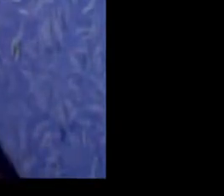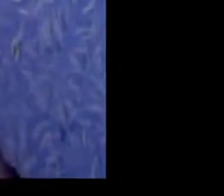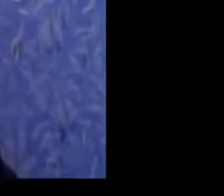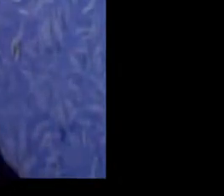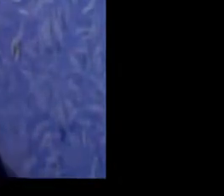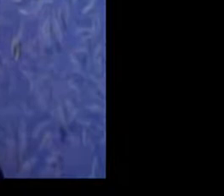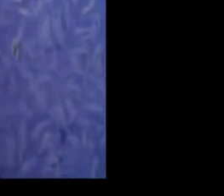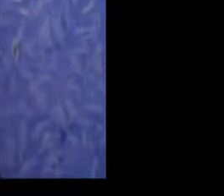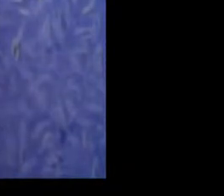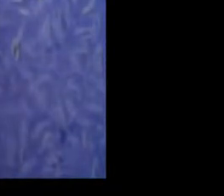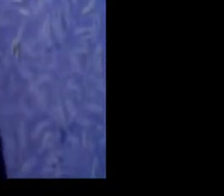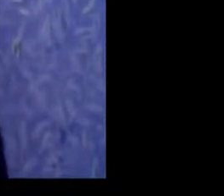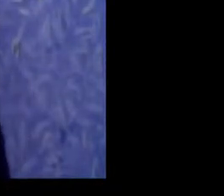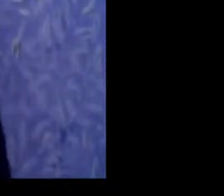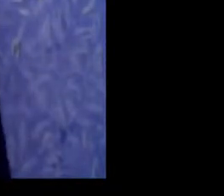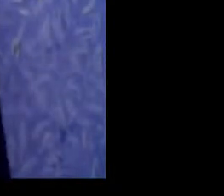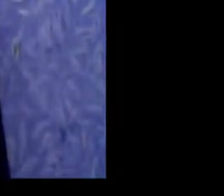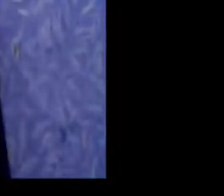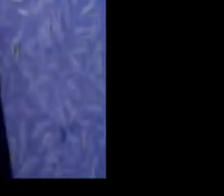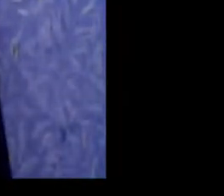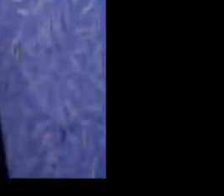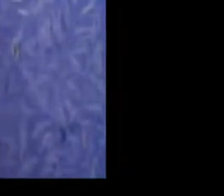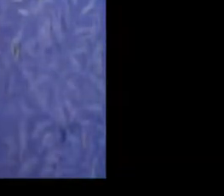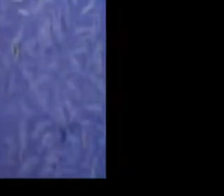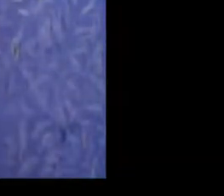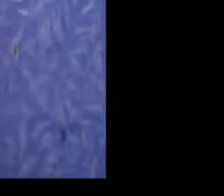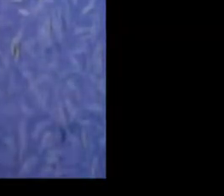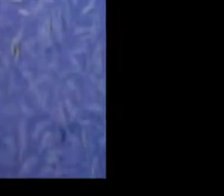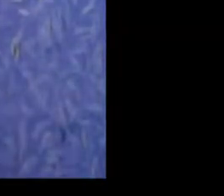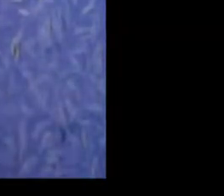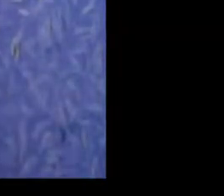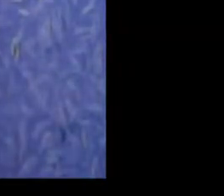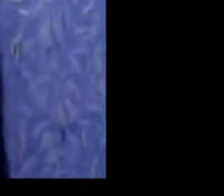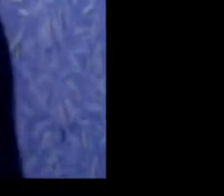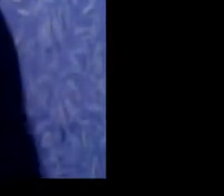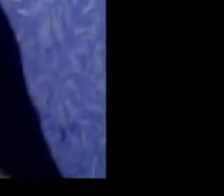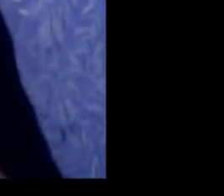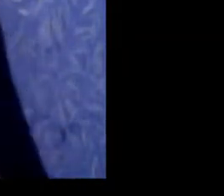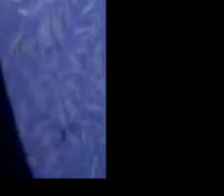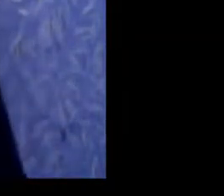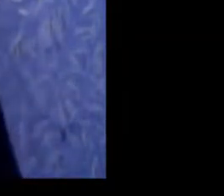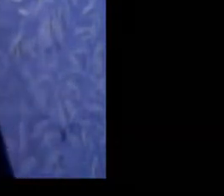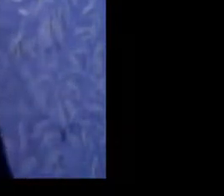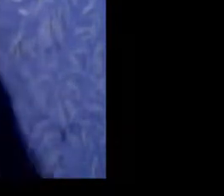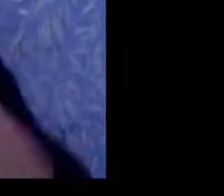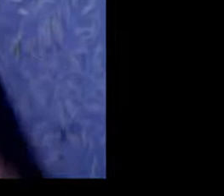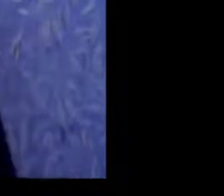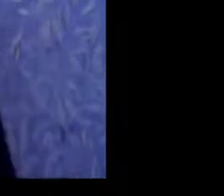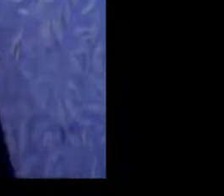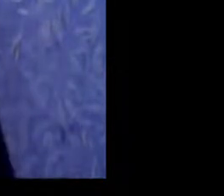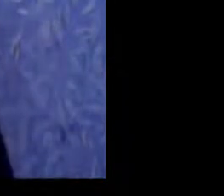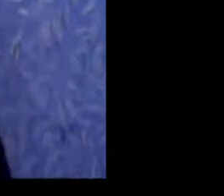In addition, I am also translating Nepalese songs into NSL to help quarantined deaf people get some entertainment